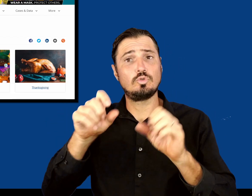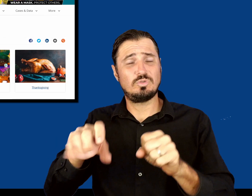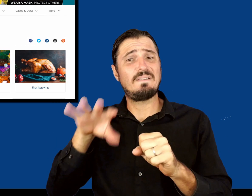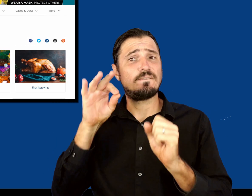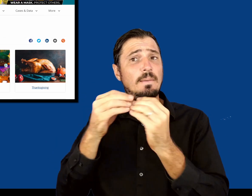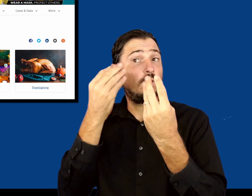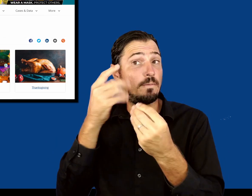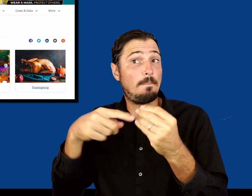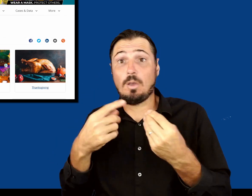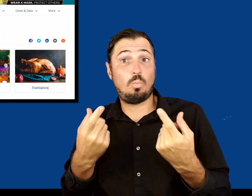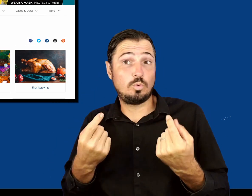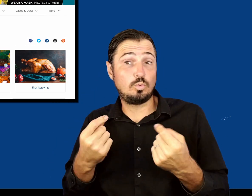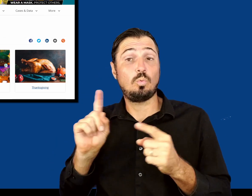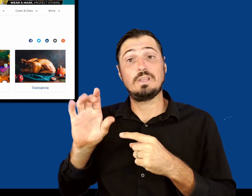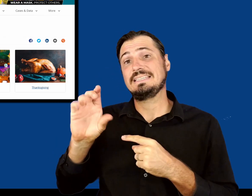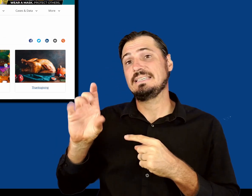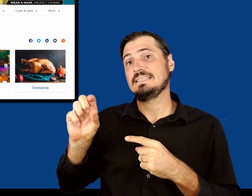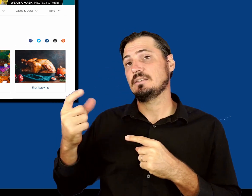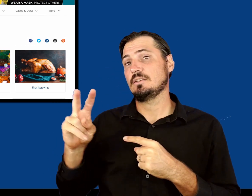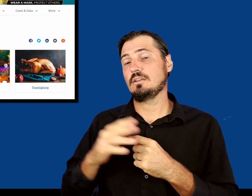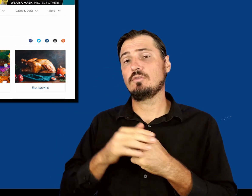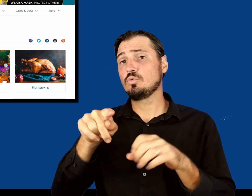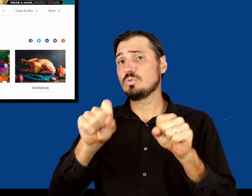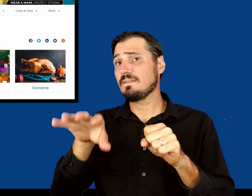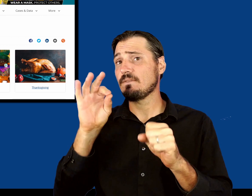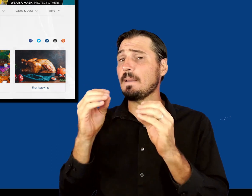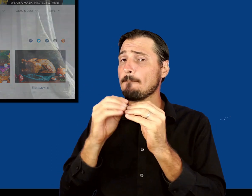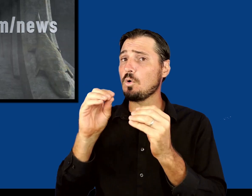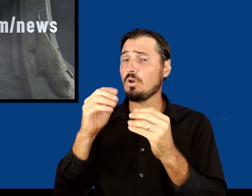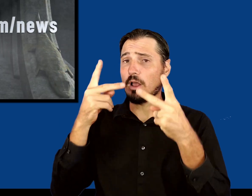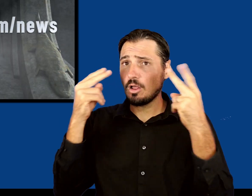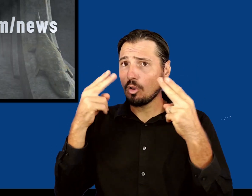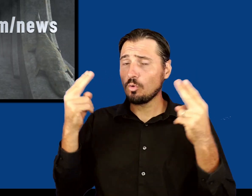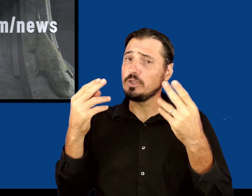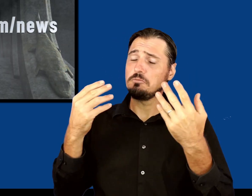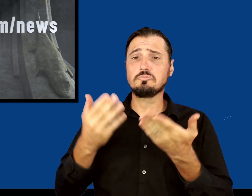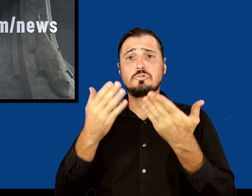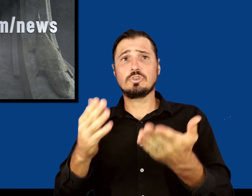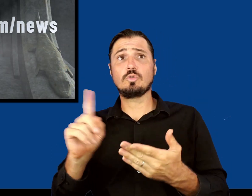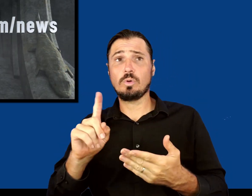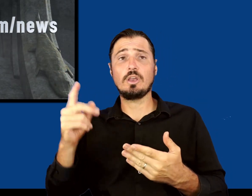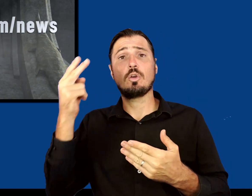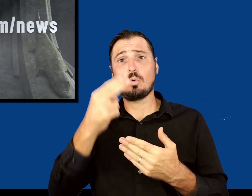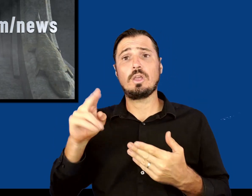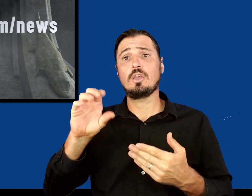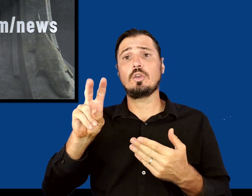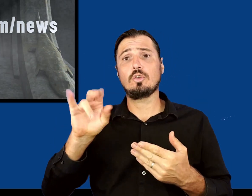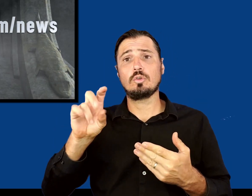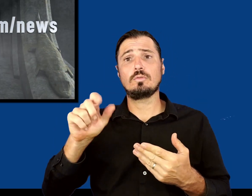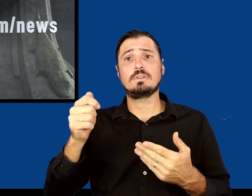You can also see more Halloween guidelines from the Department of Health at hawaiicovid19.com/news